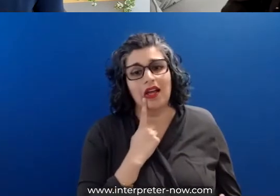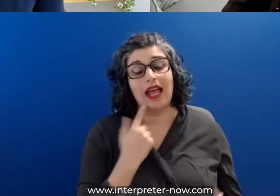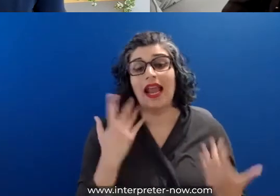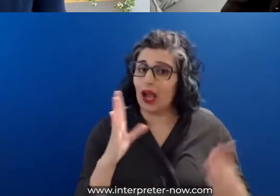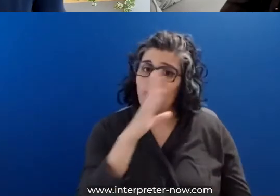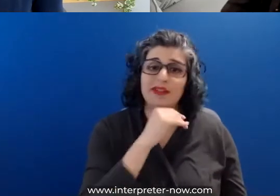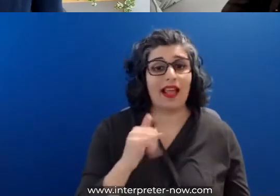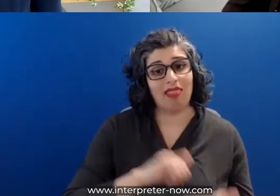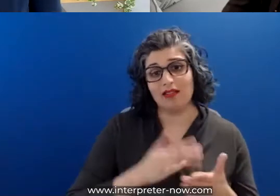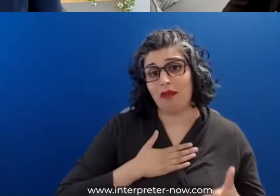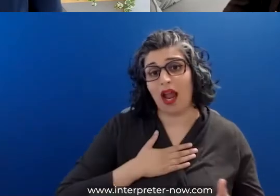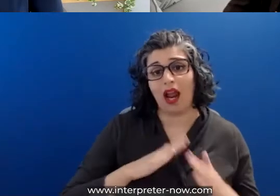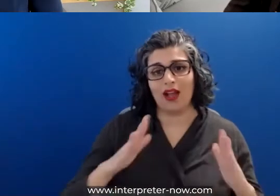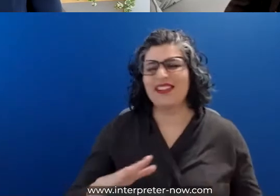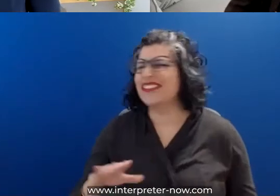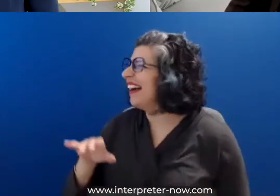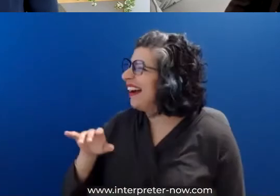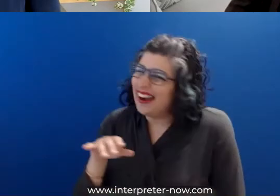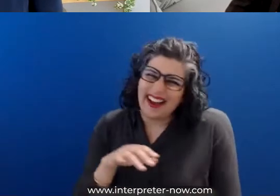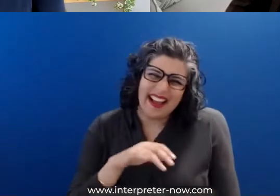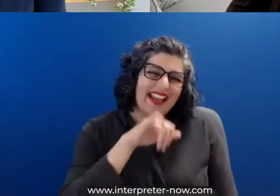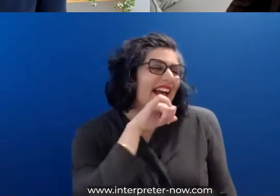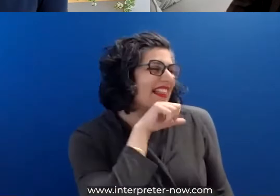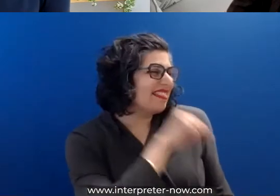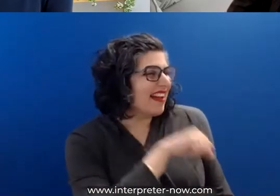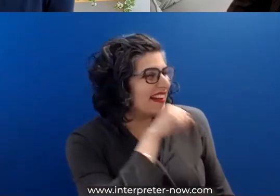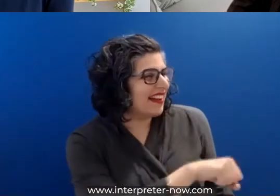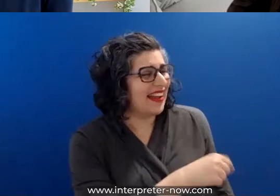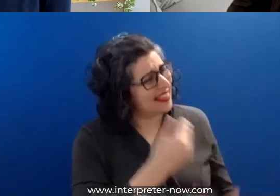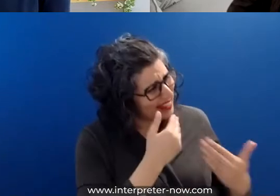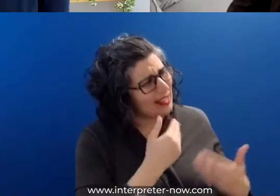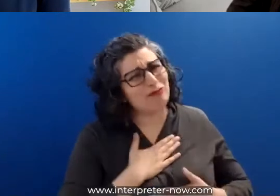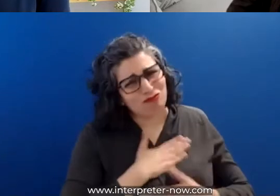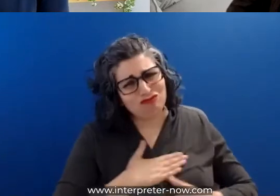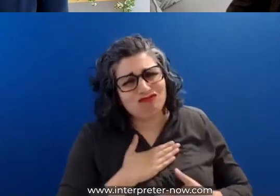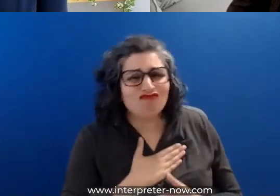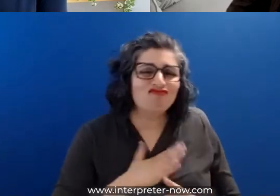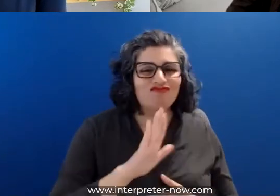I love it, I love it! Thank you, and I appreciate that. I appreciate your description,